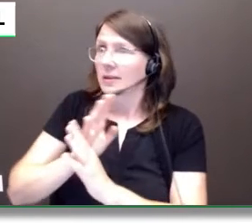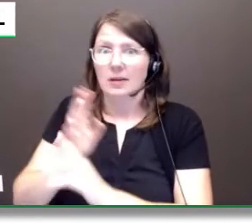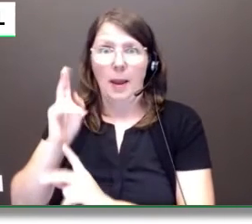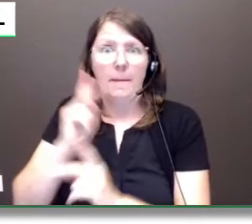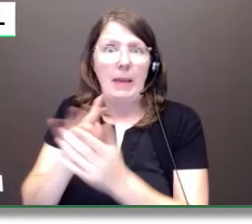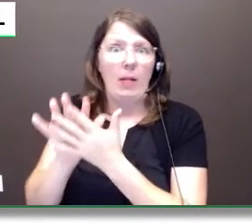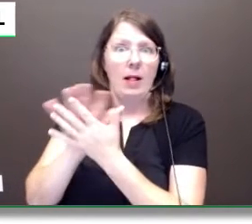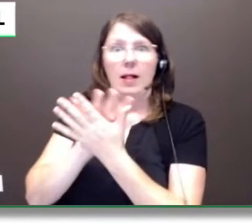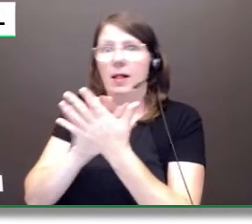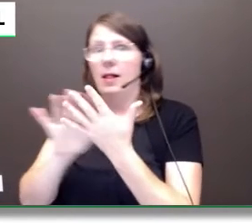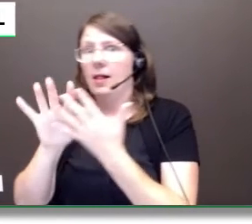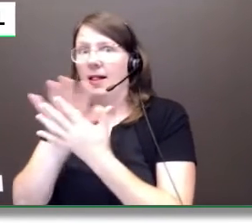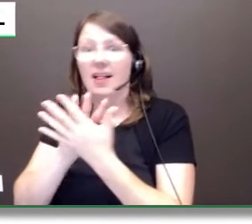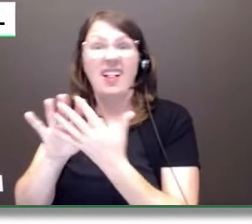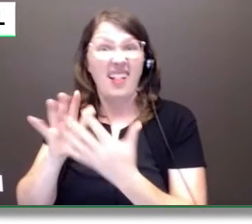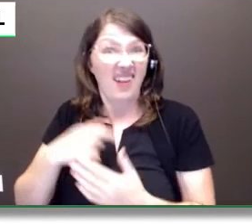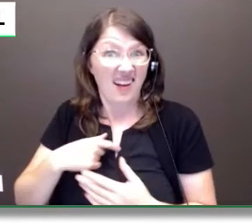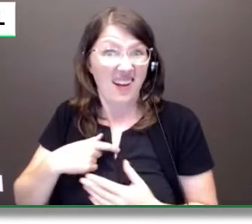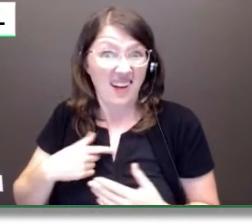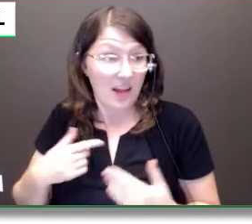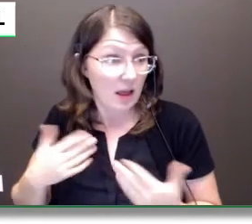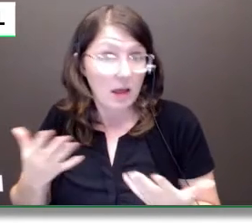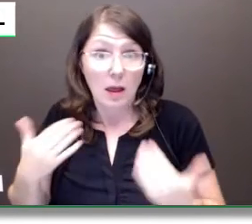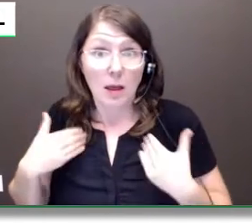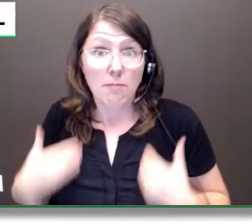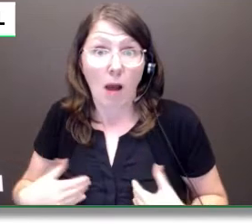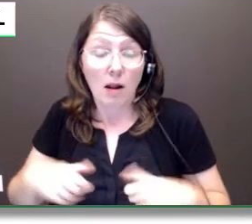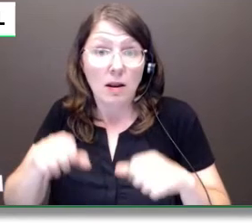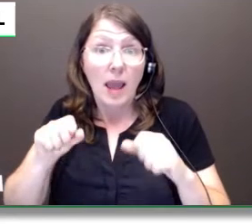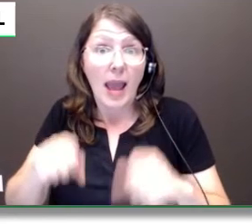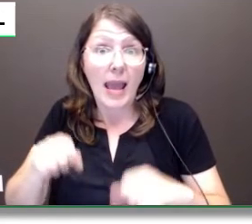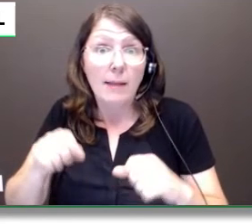that's hard enough let alone if you have some type of